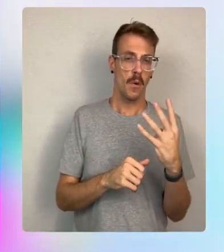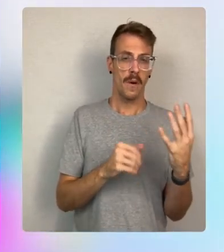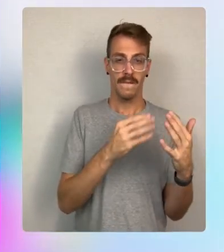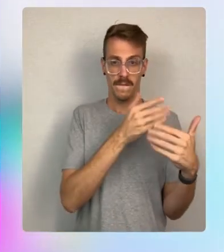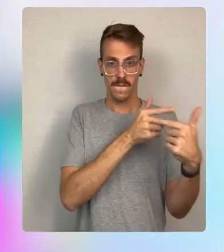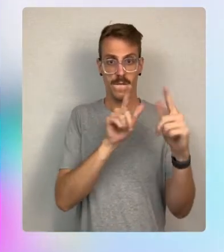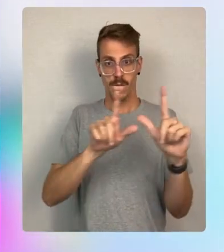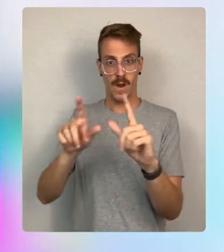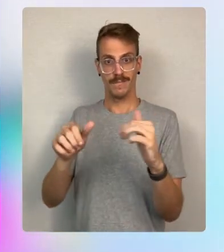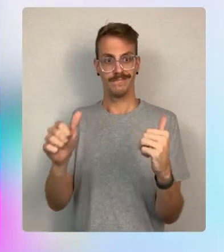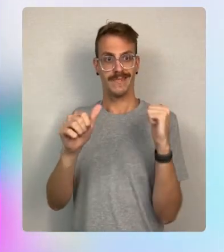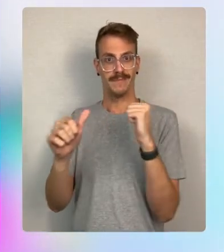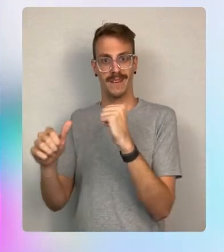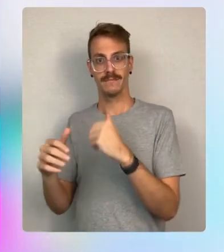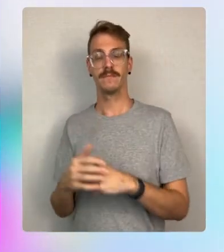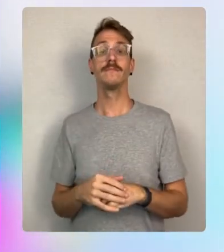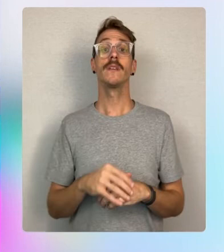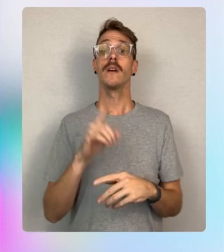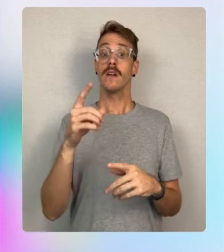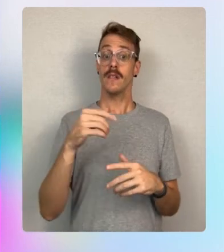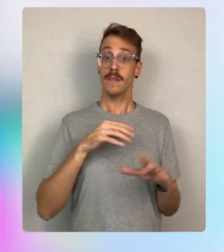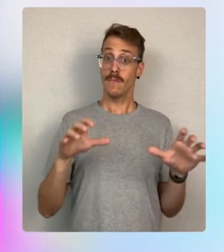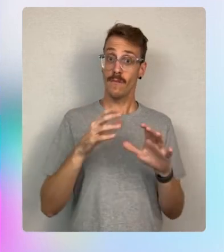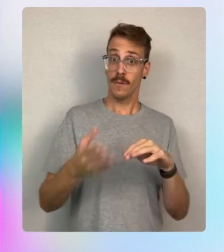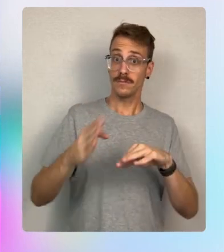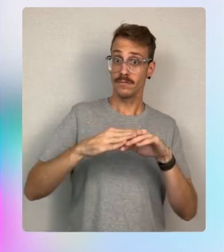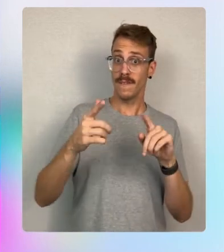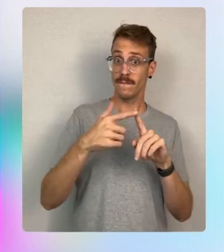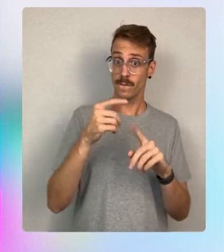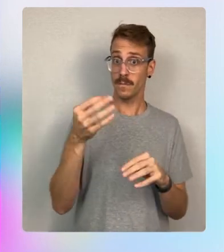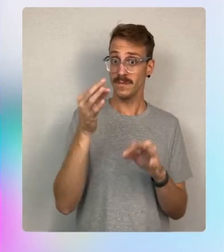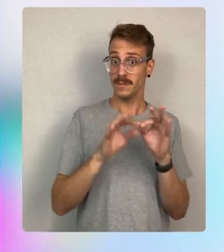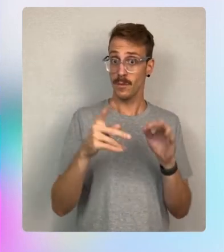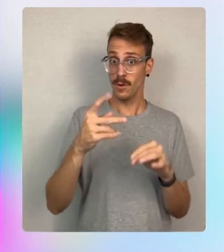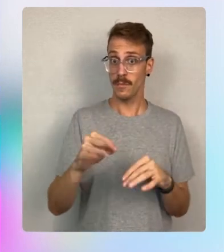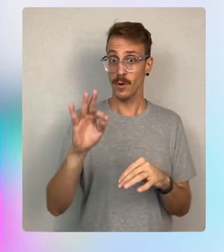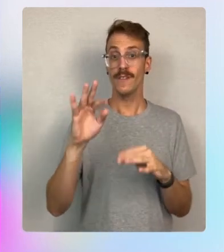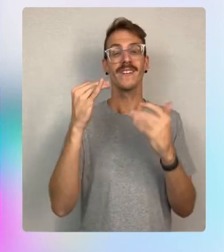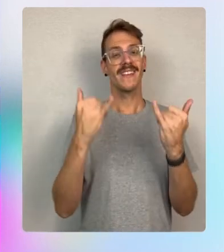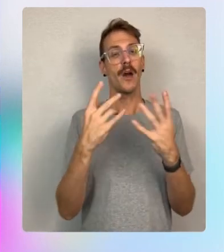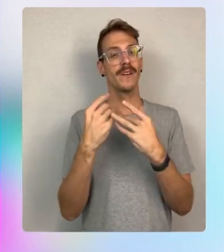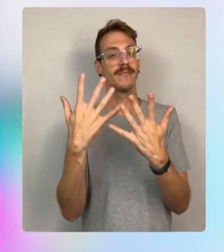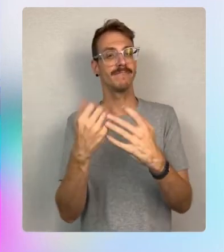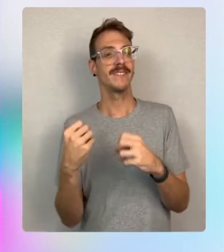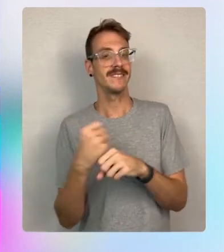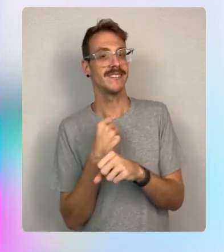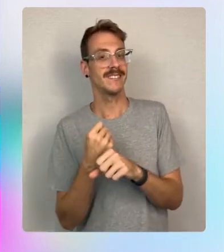Besides the function call statistics we get from SimplePerf, we can now also get shader statistics